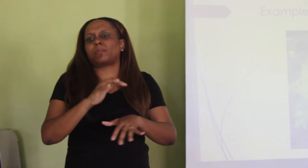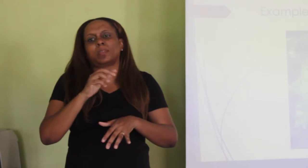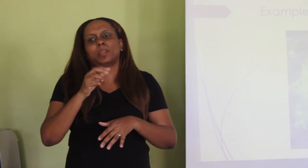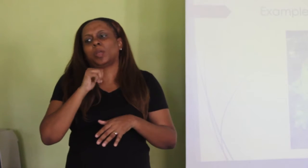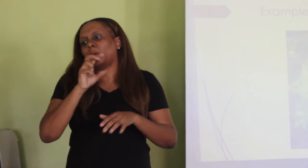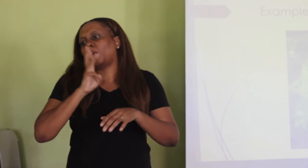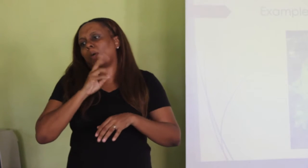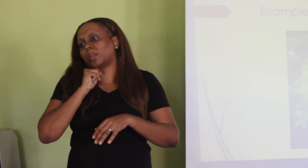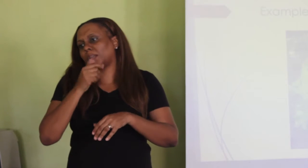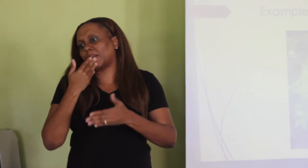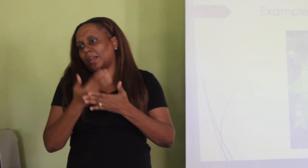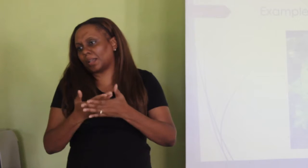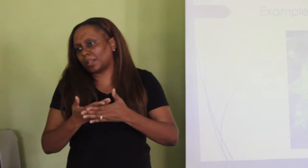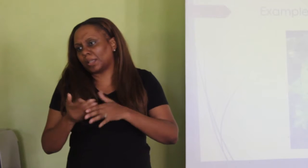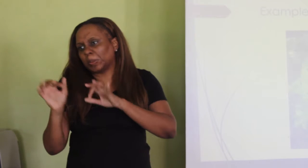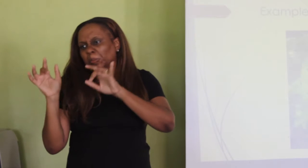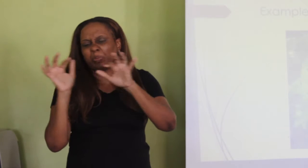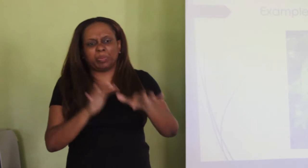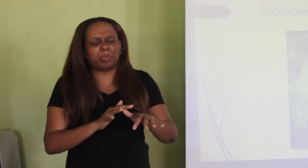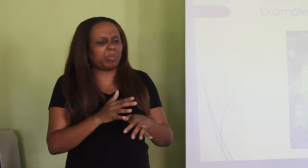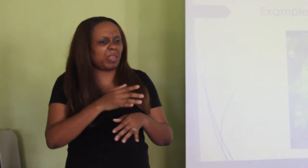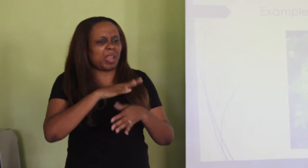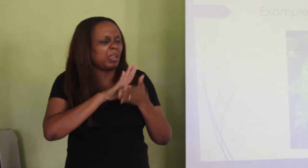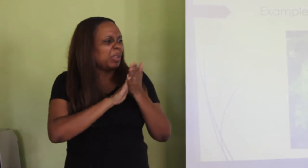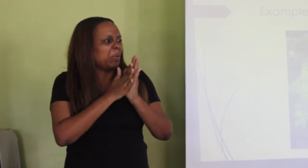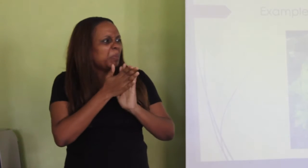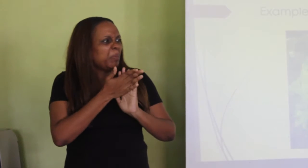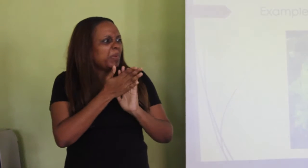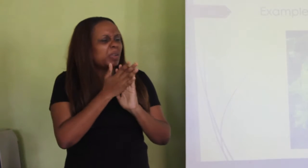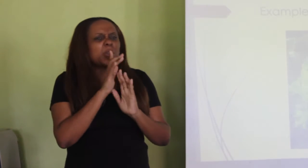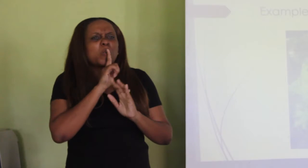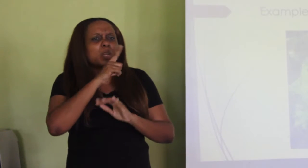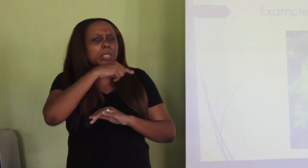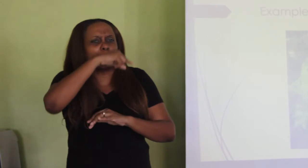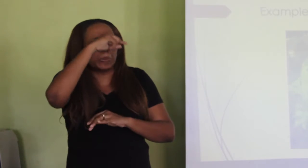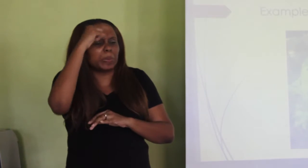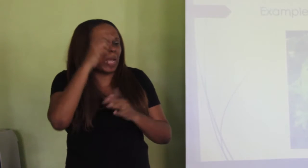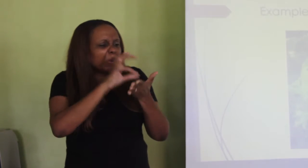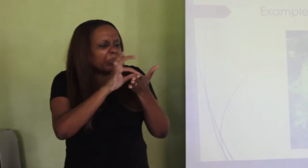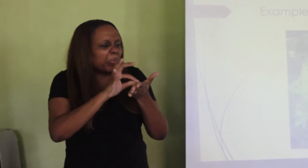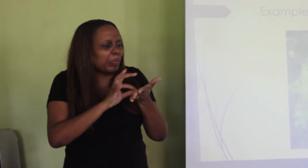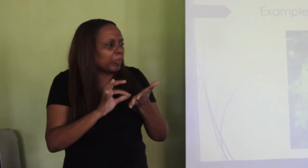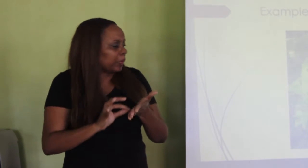spoken about before i think it's a mulching that's why we've got the mulching of our vegetables